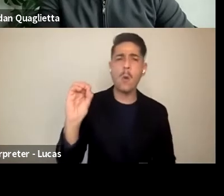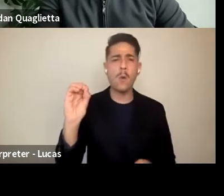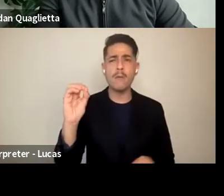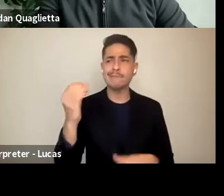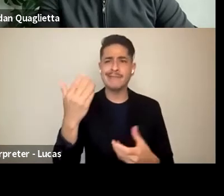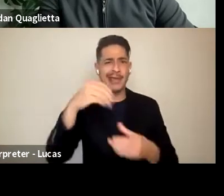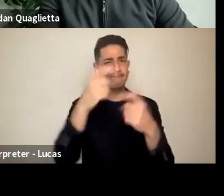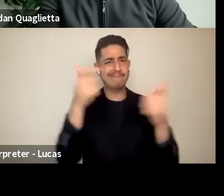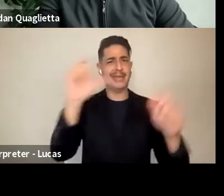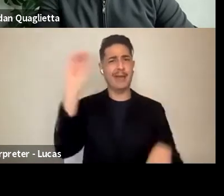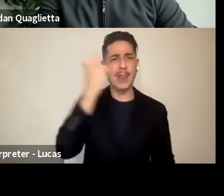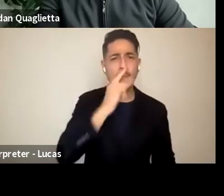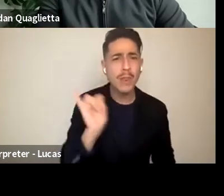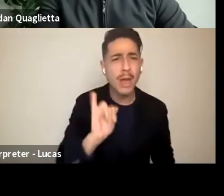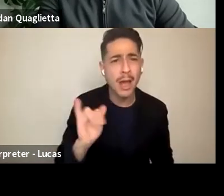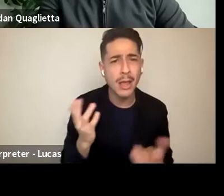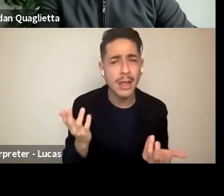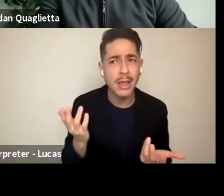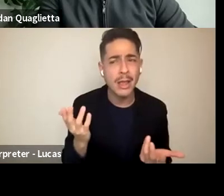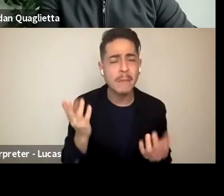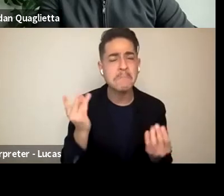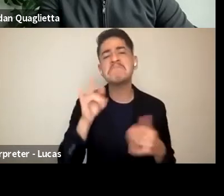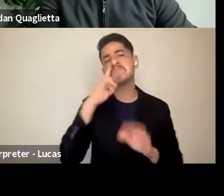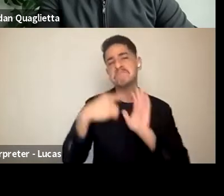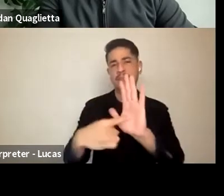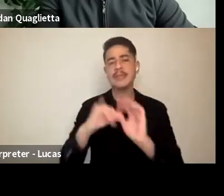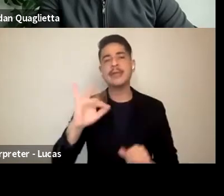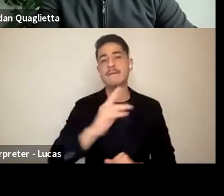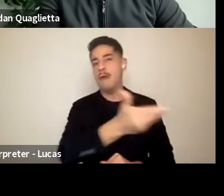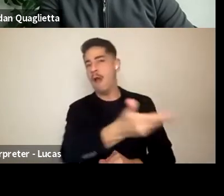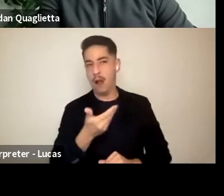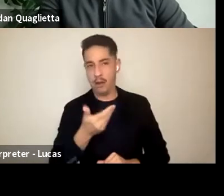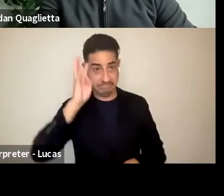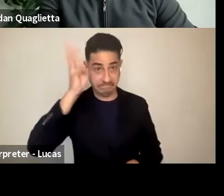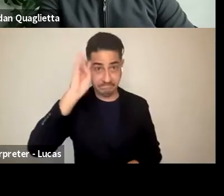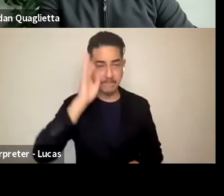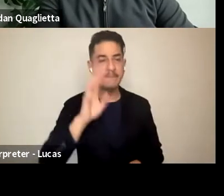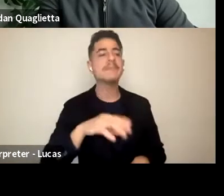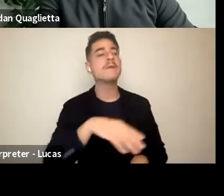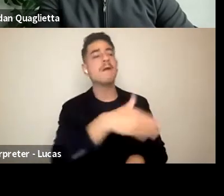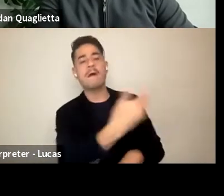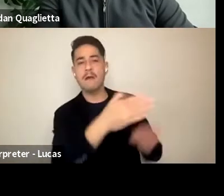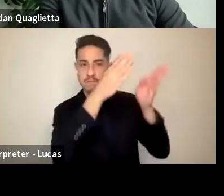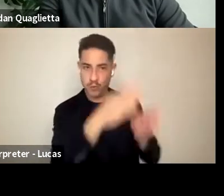So now imagine that you're hired. They're the first SEO that's hired into an enterprise organization.